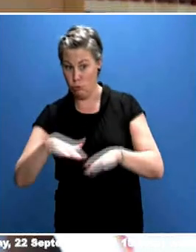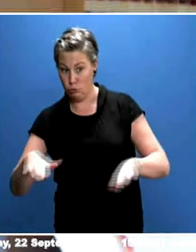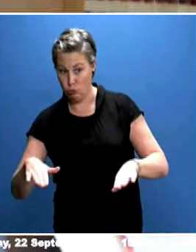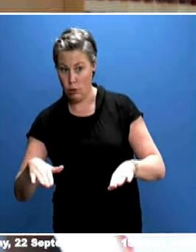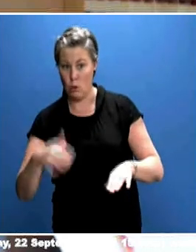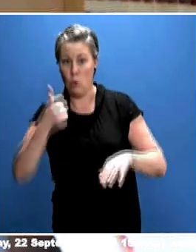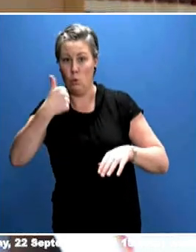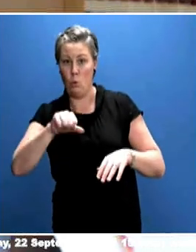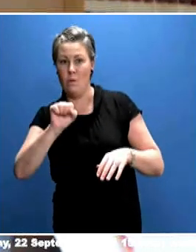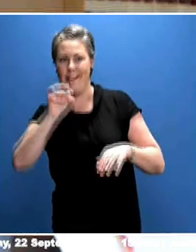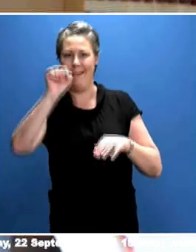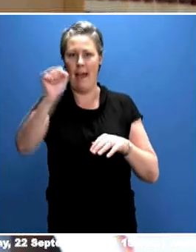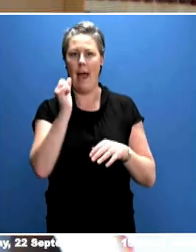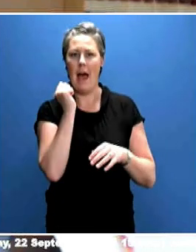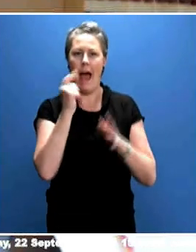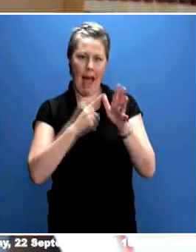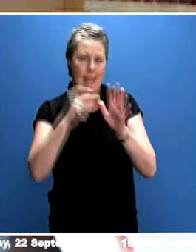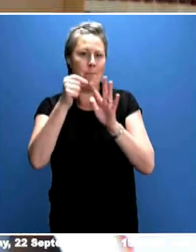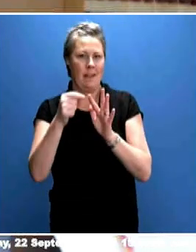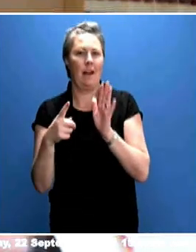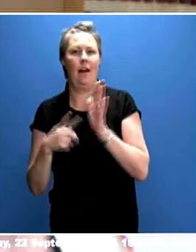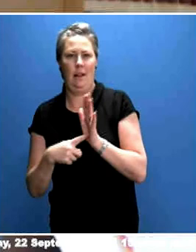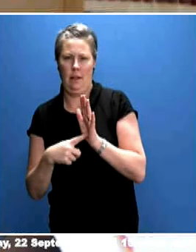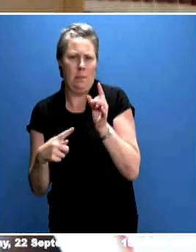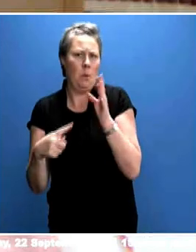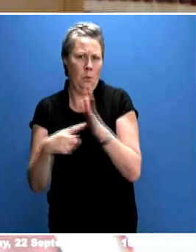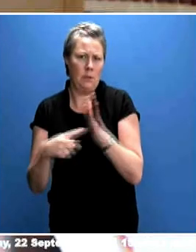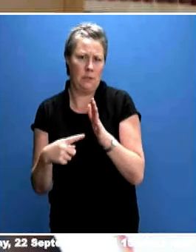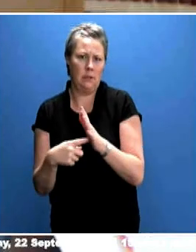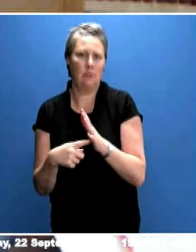is really essential. Then, of course, that's part of that consultation when